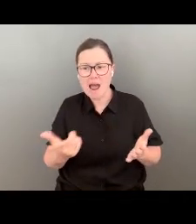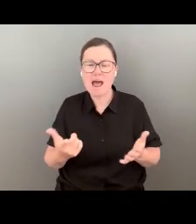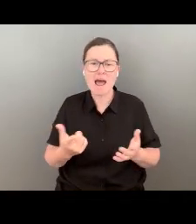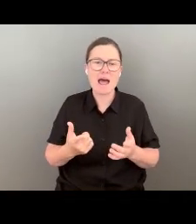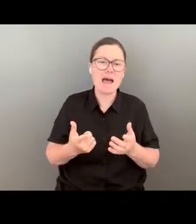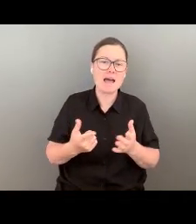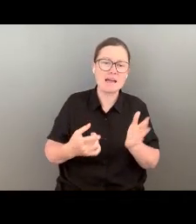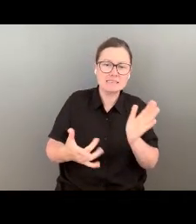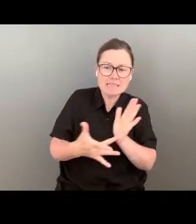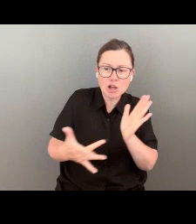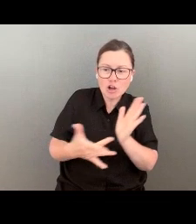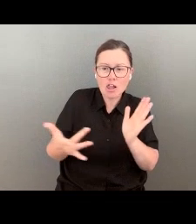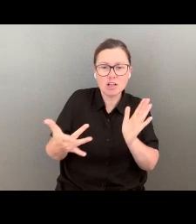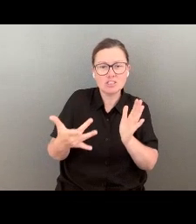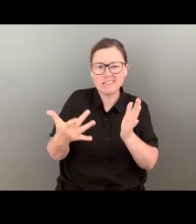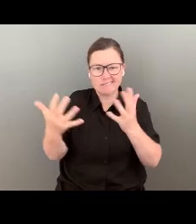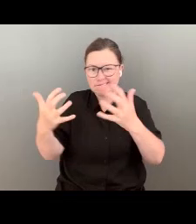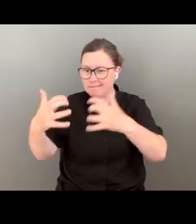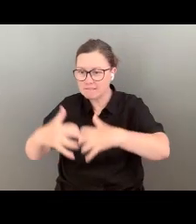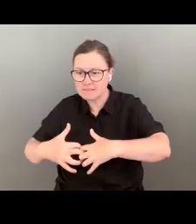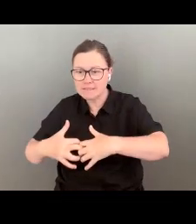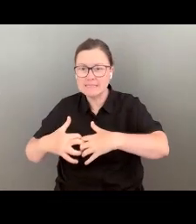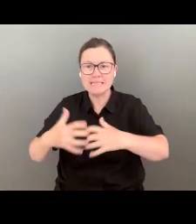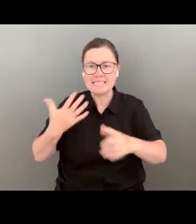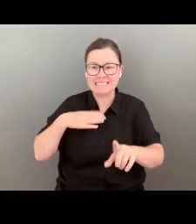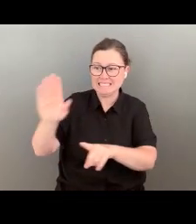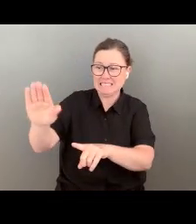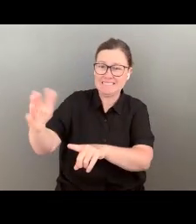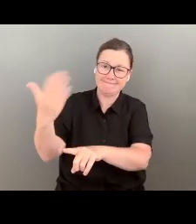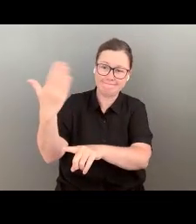someone shoulder, bits together for you five minutes before a show.